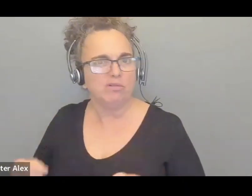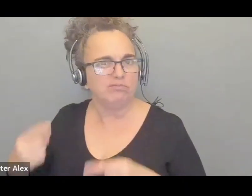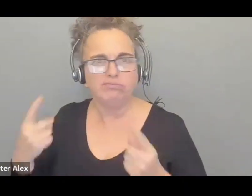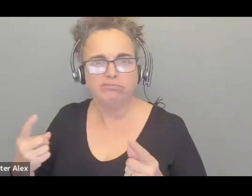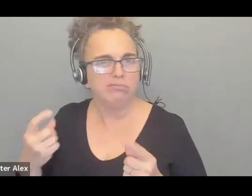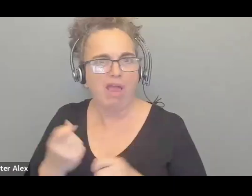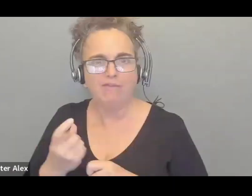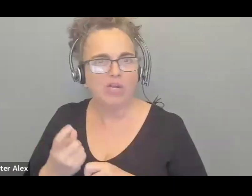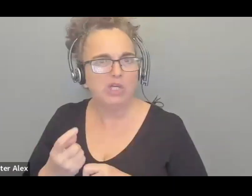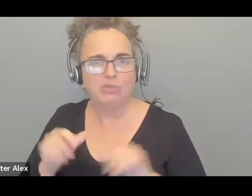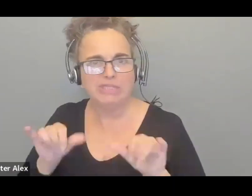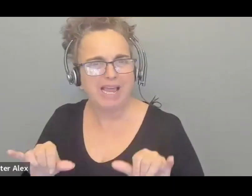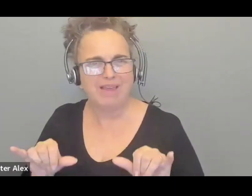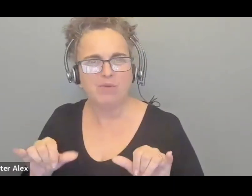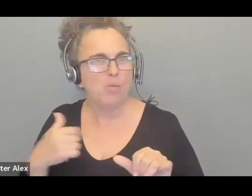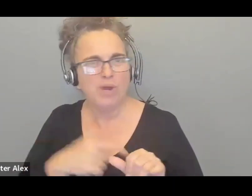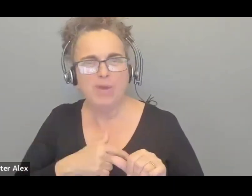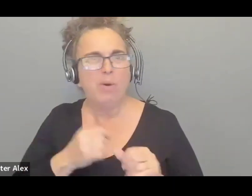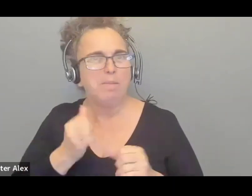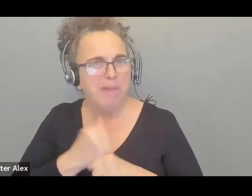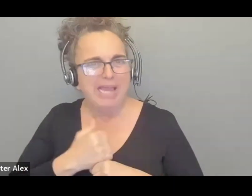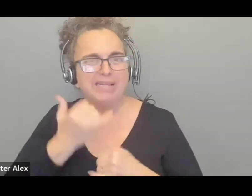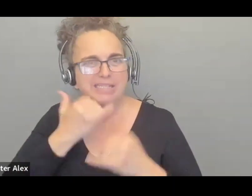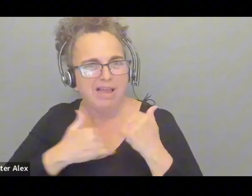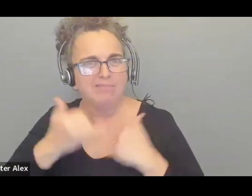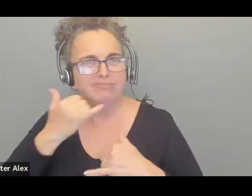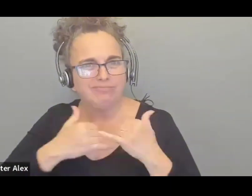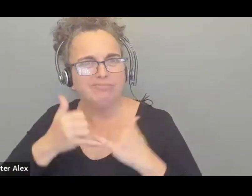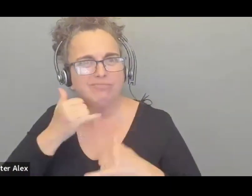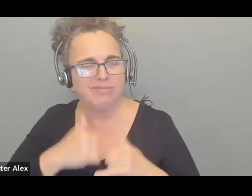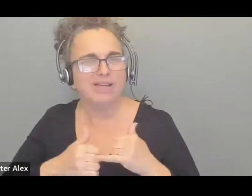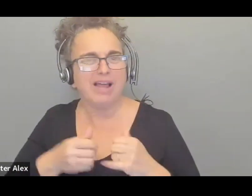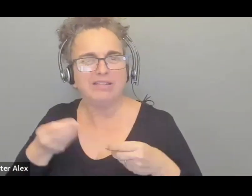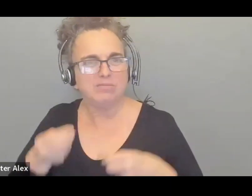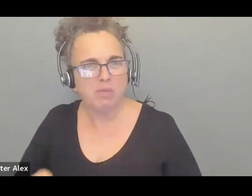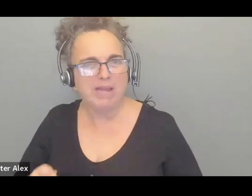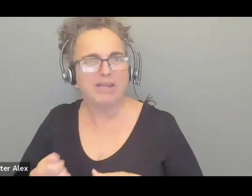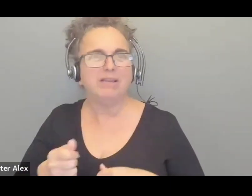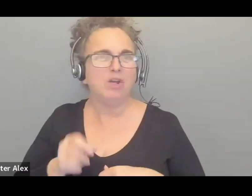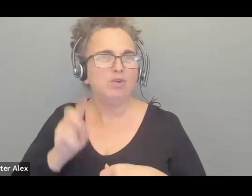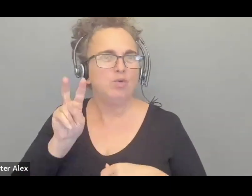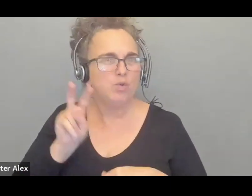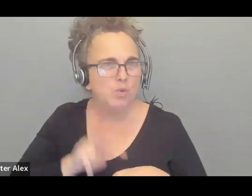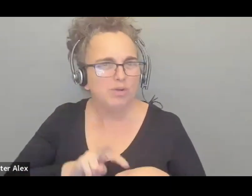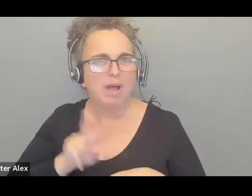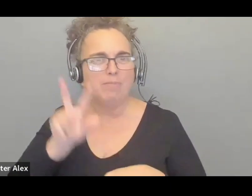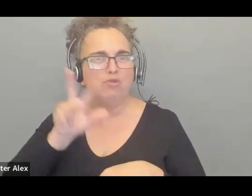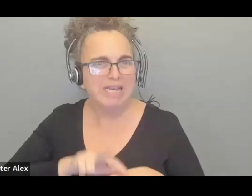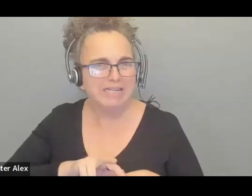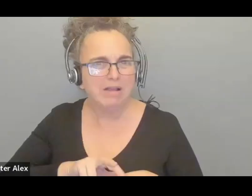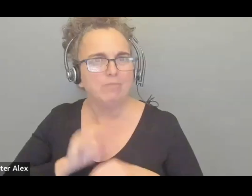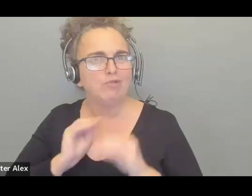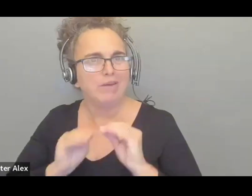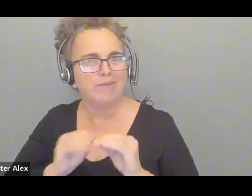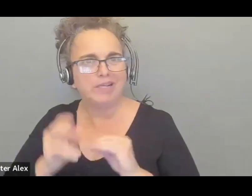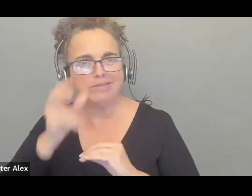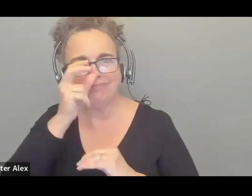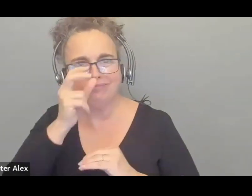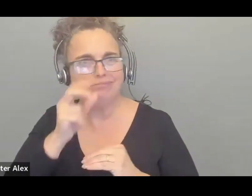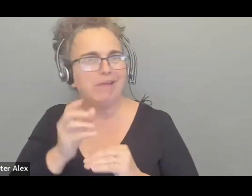So we were making the same issues for the last four years and then spending twice or twice the amount of time fixing those bugs on the backend. So when we looked at that data